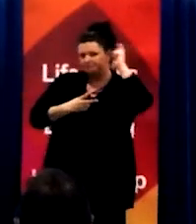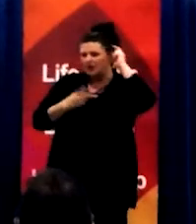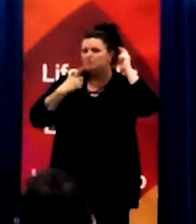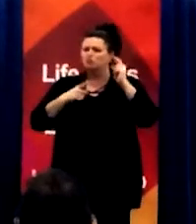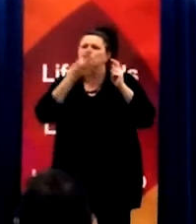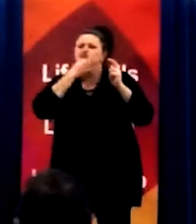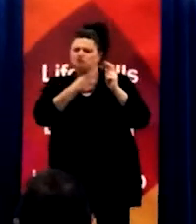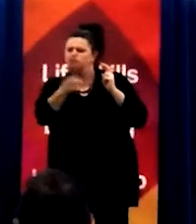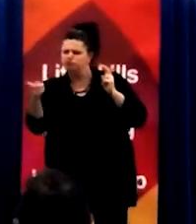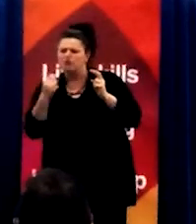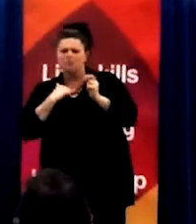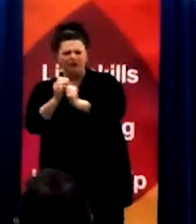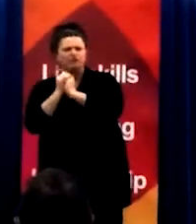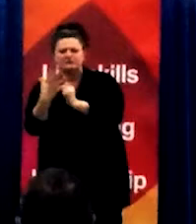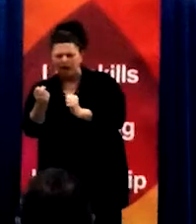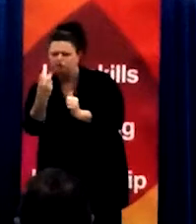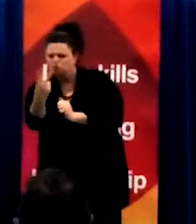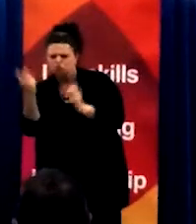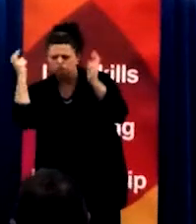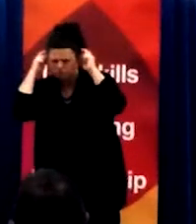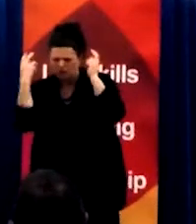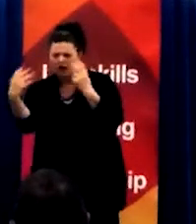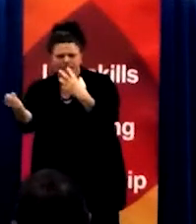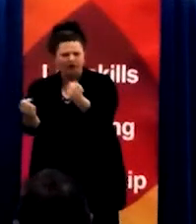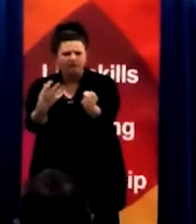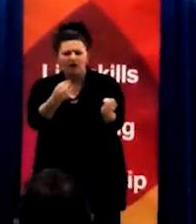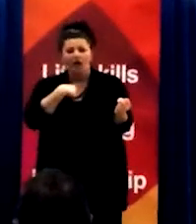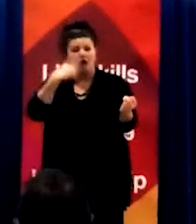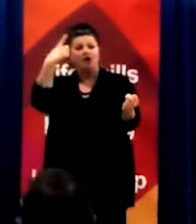also have two implants, and I thought if they have two implants, I